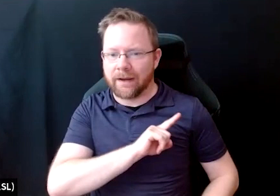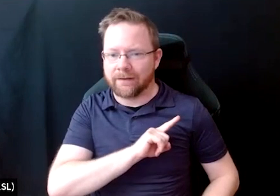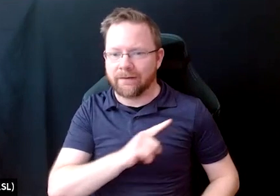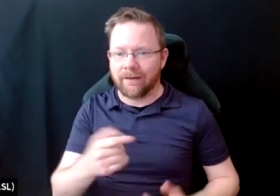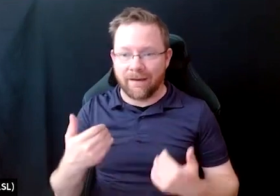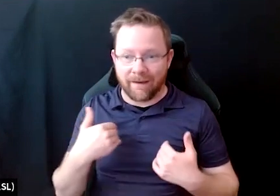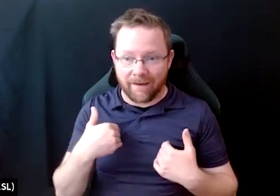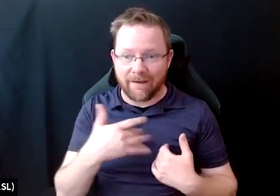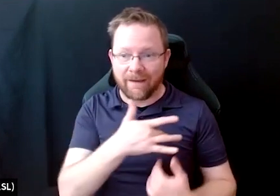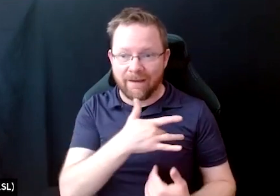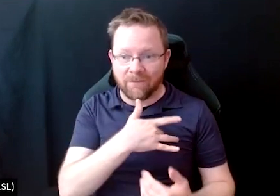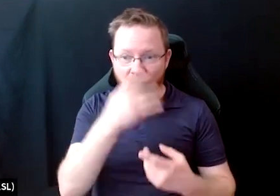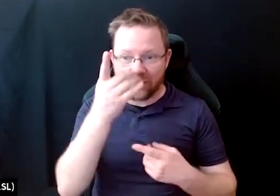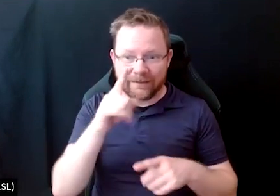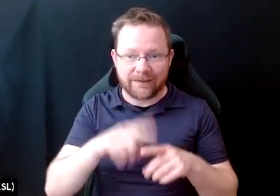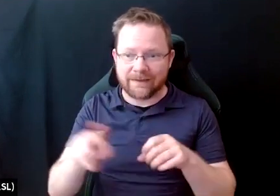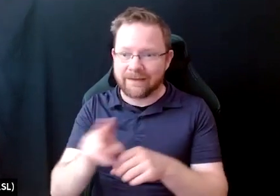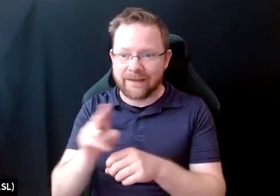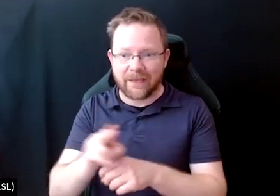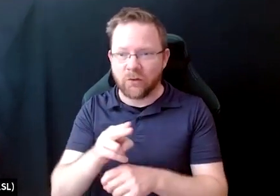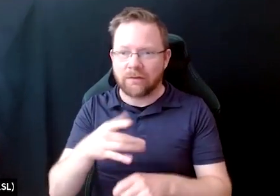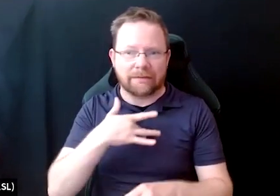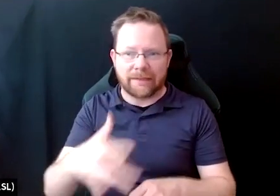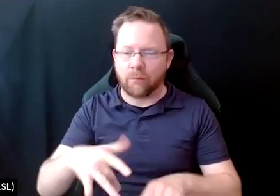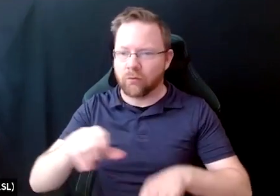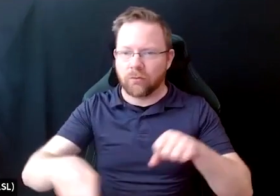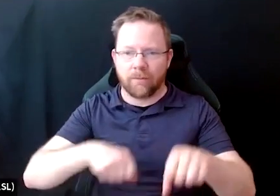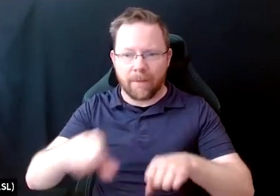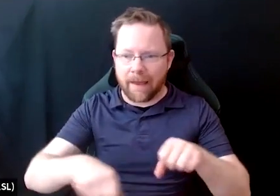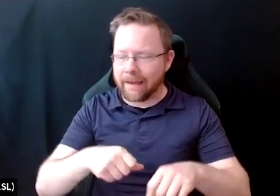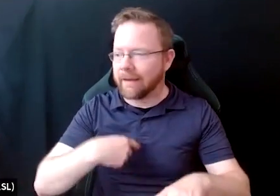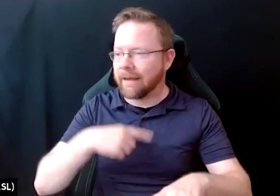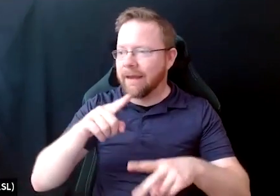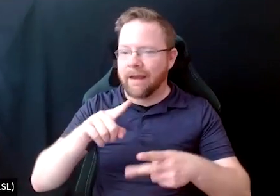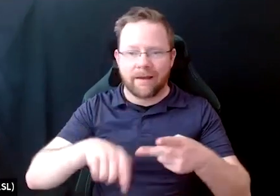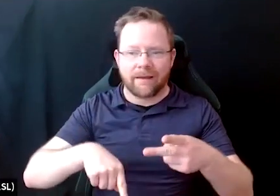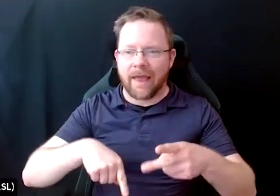so I cannot use a standard stationary bike and I cannot run on the treadmill.